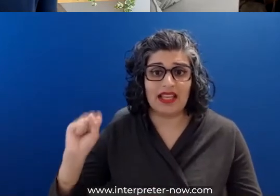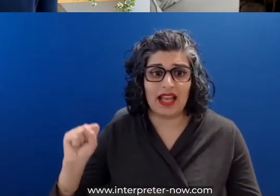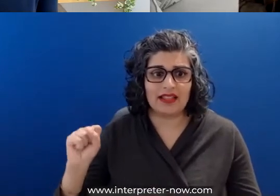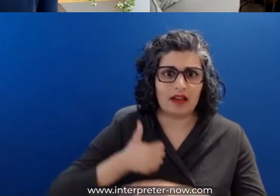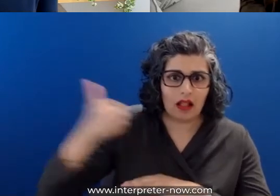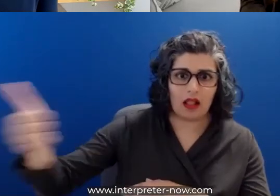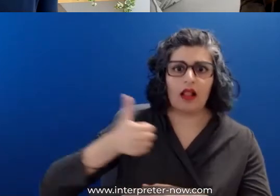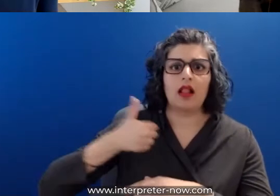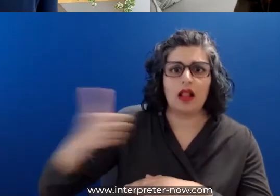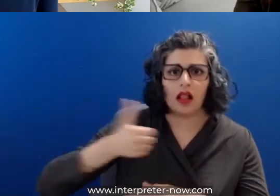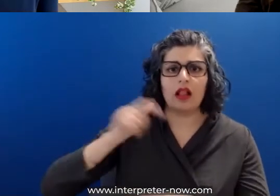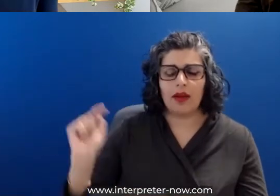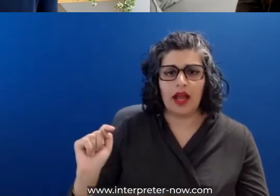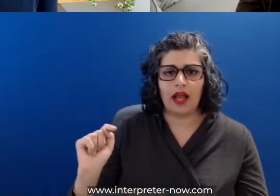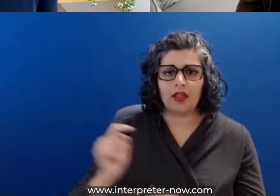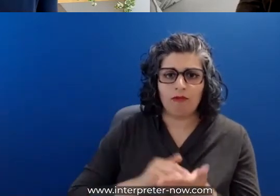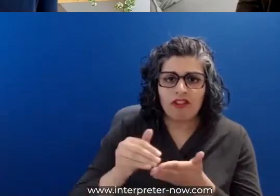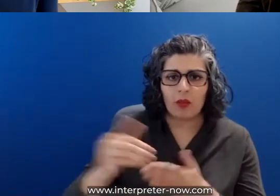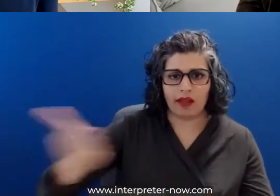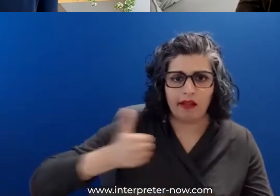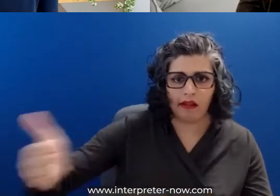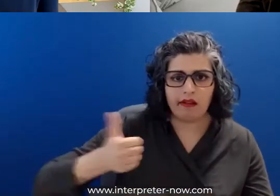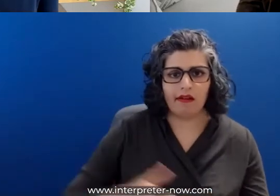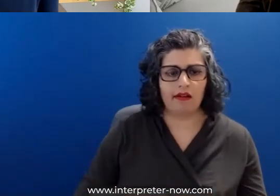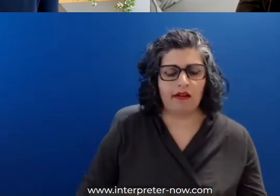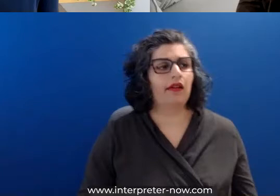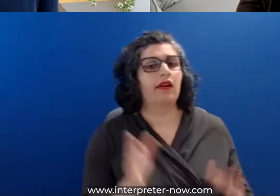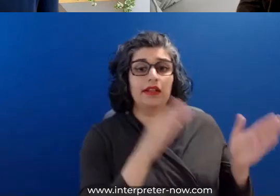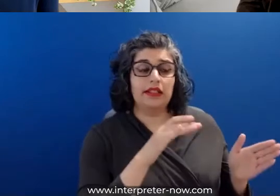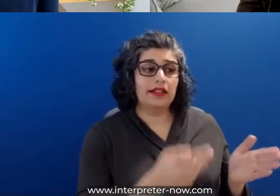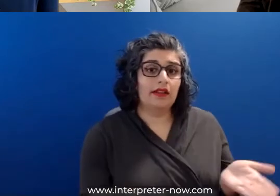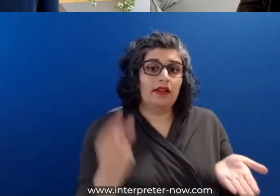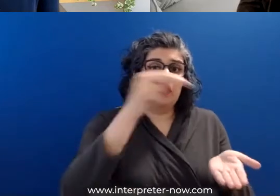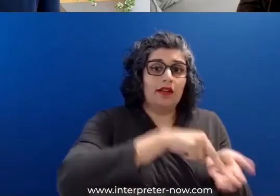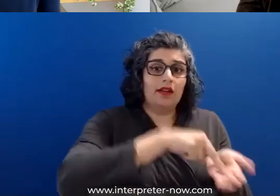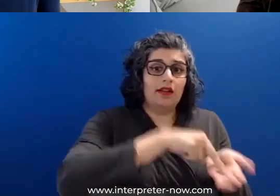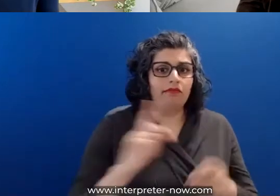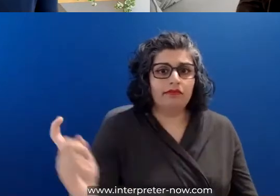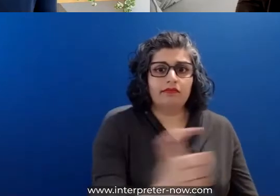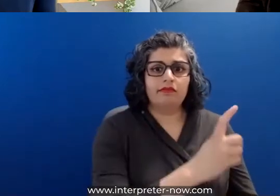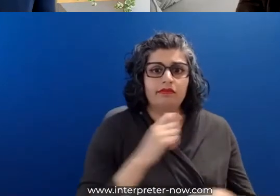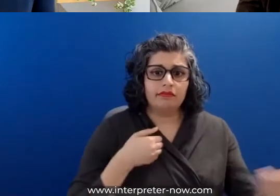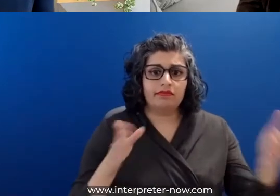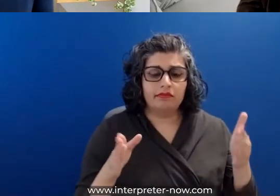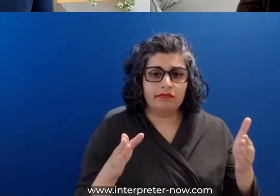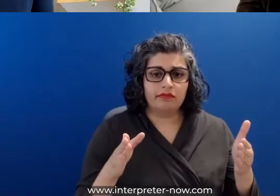more frequently. Test-takers who need to get up and walk around the room. Test-takers who